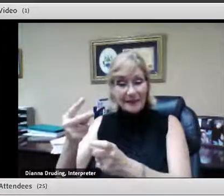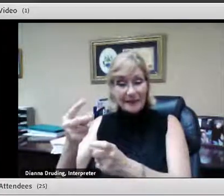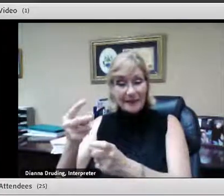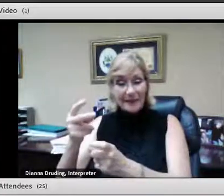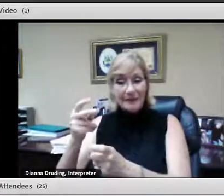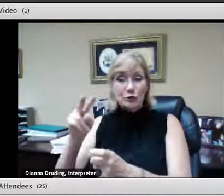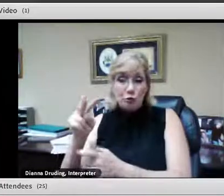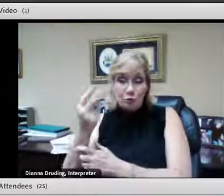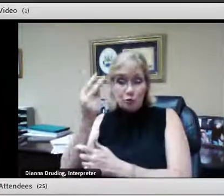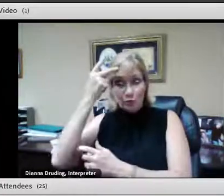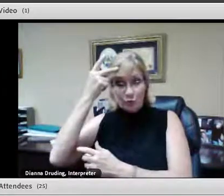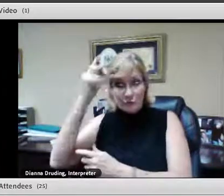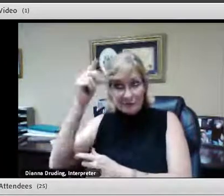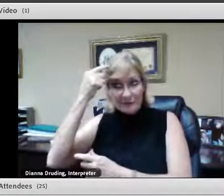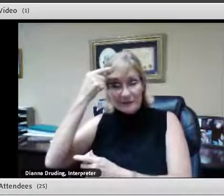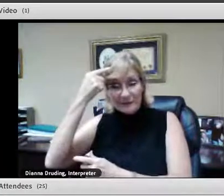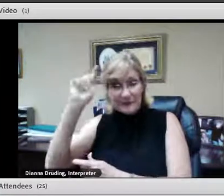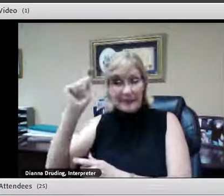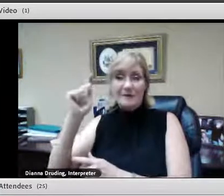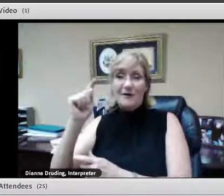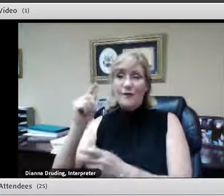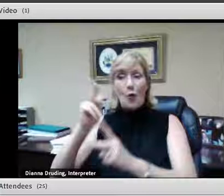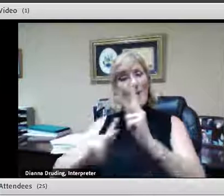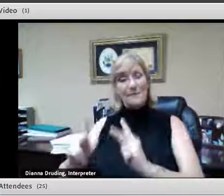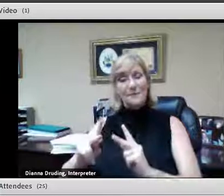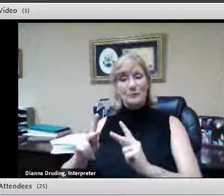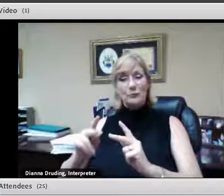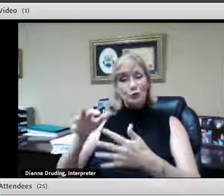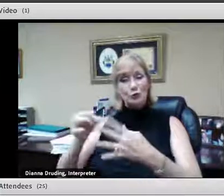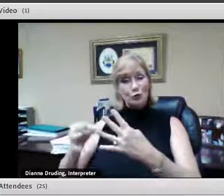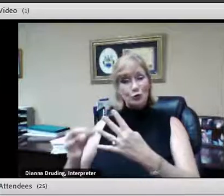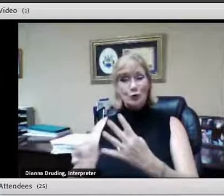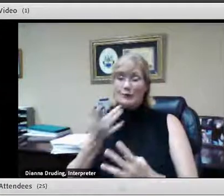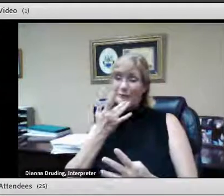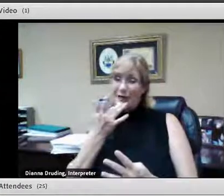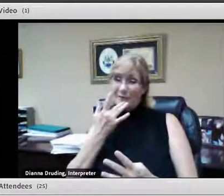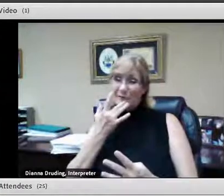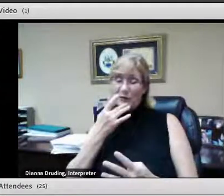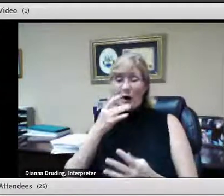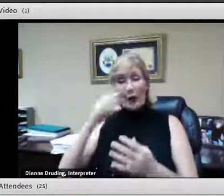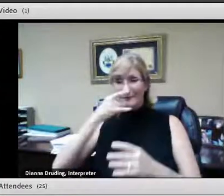for the people's choice favorite, which we just let the kids vote, and they can't vote on their own.